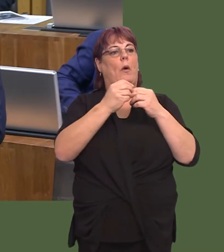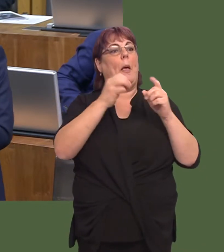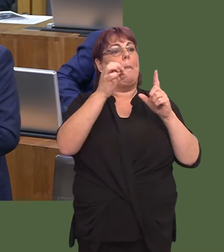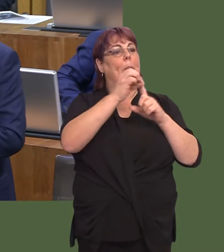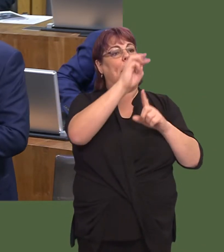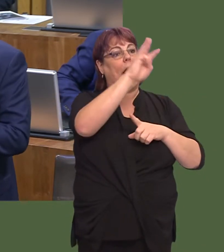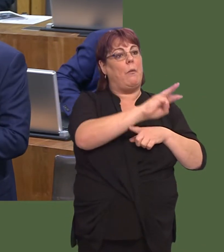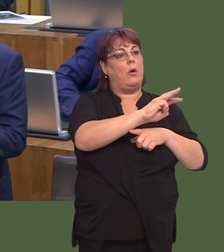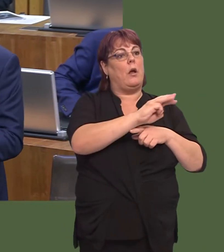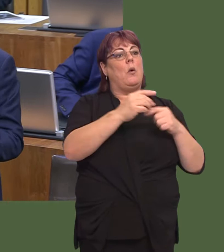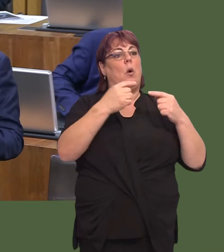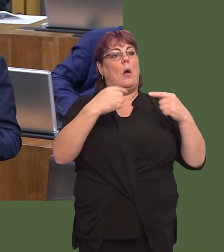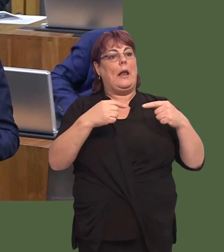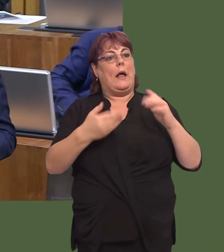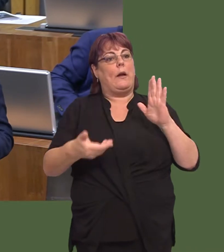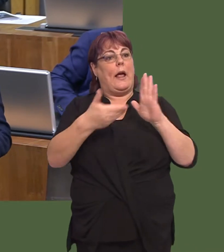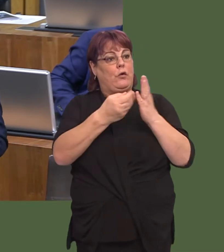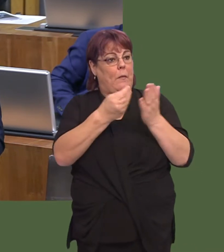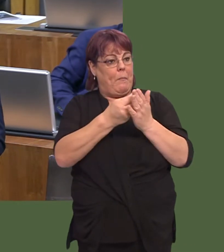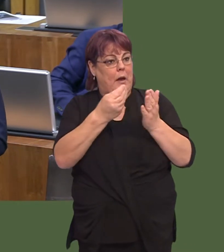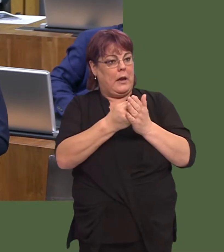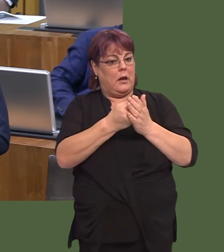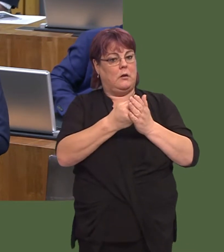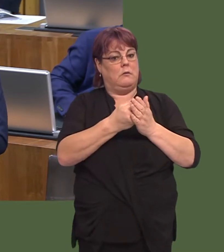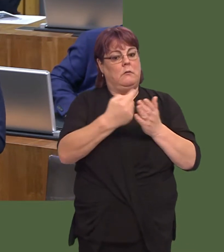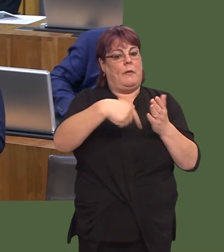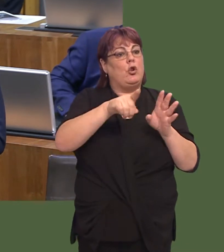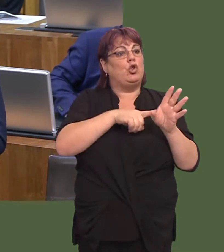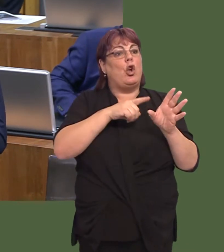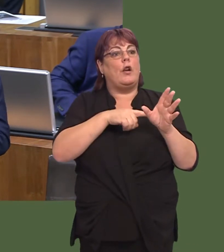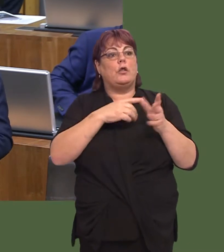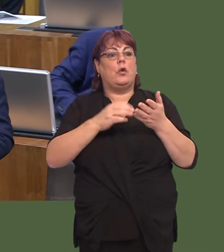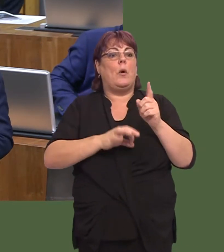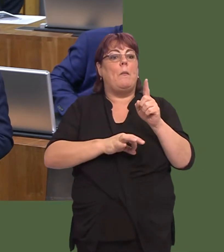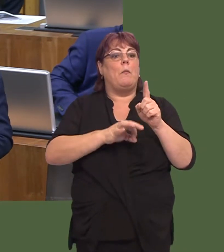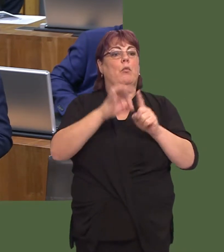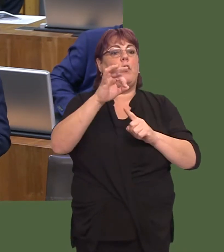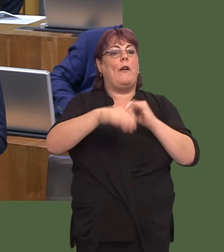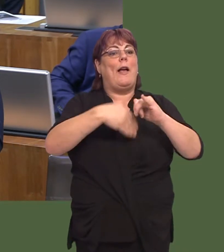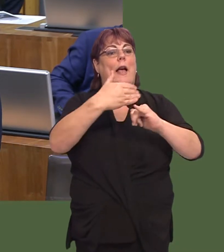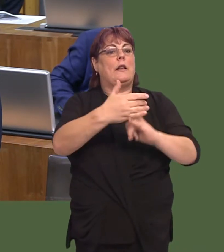in 2017 to further enhance end-of-life care provision. That is recurrent funding as well.